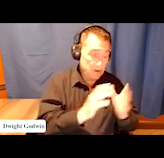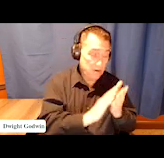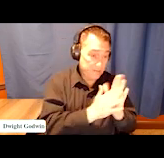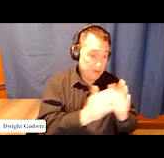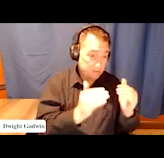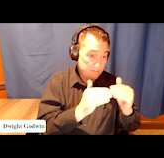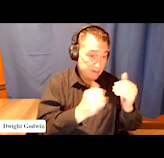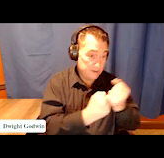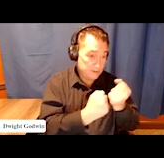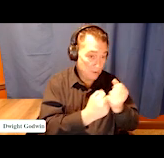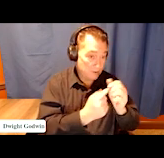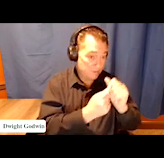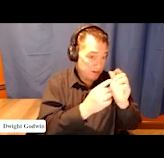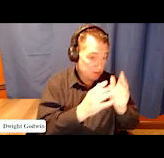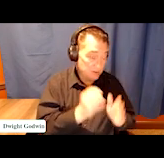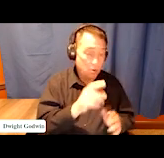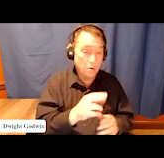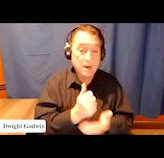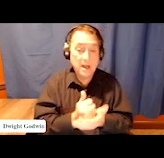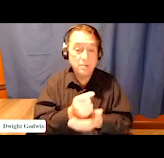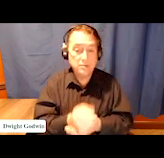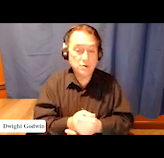or they just help you as you do your activities?